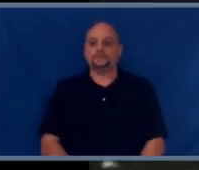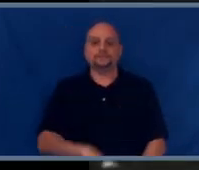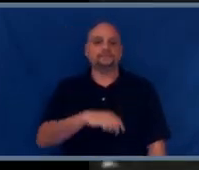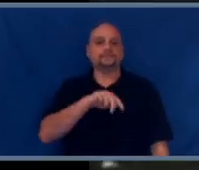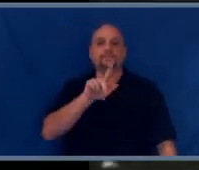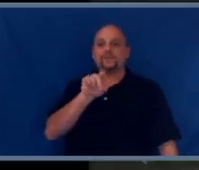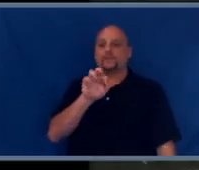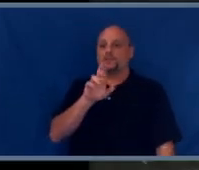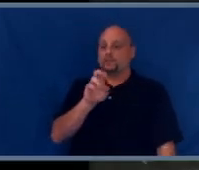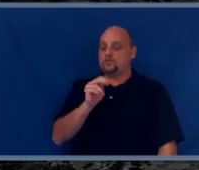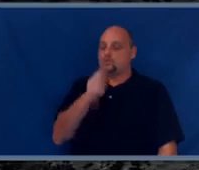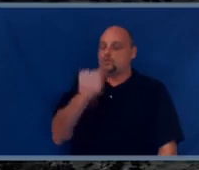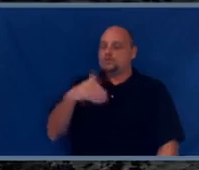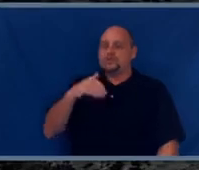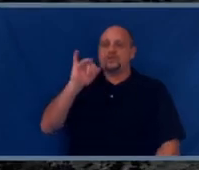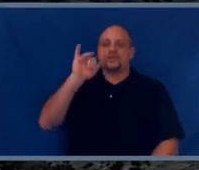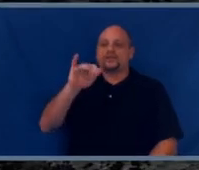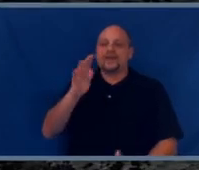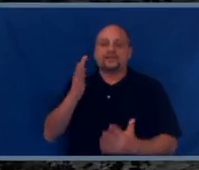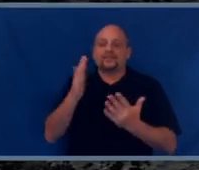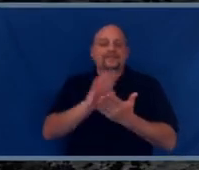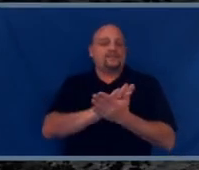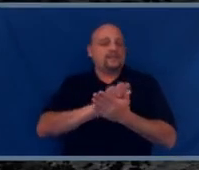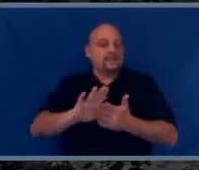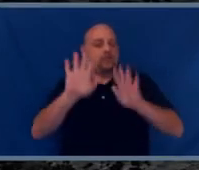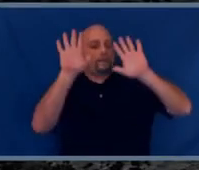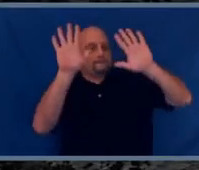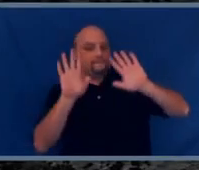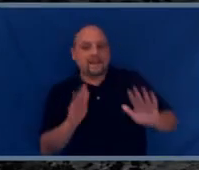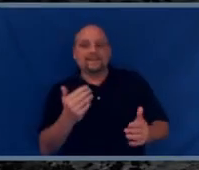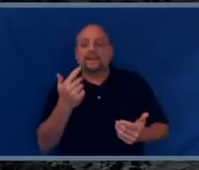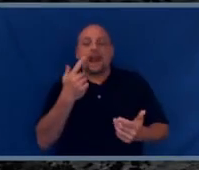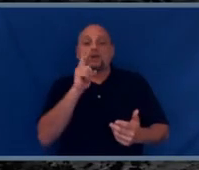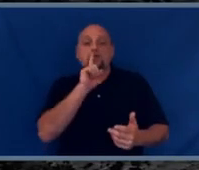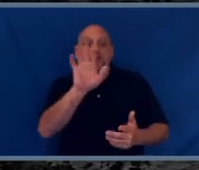IT'S SO FUNCTIONAL THAT THE TEAM PUT IT TOGETHER QUICKLY.